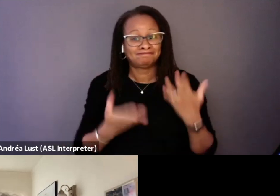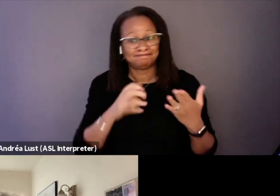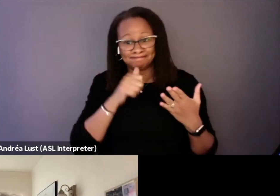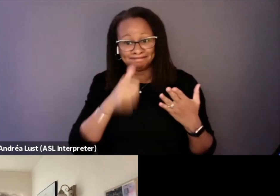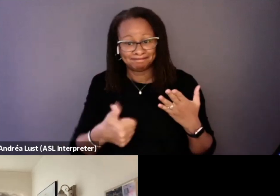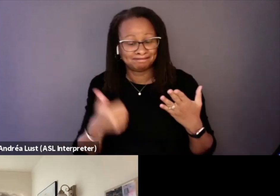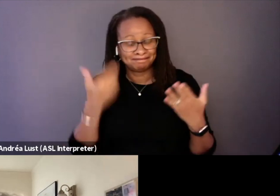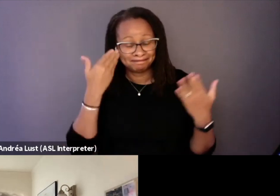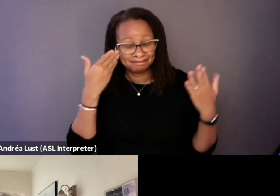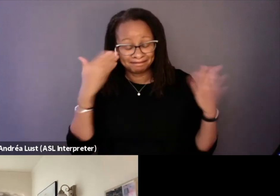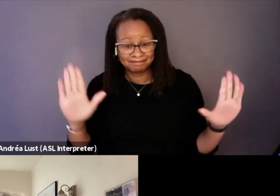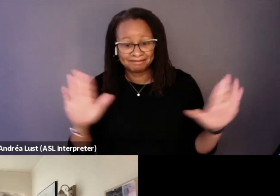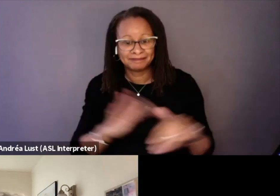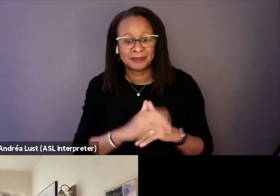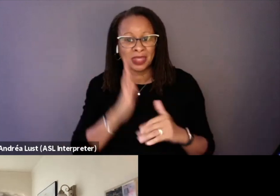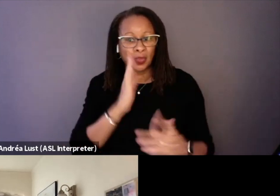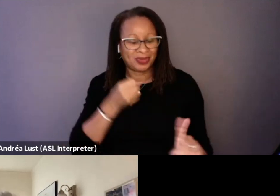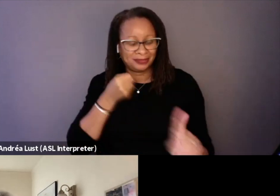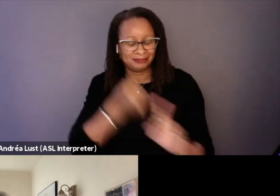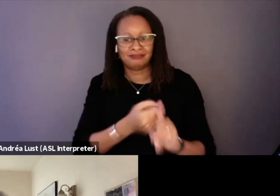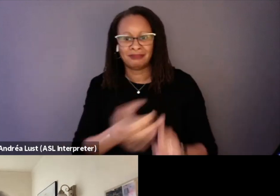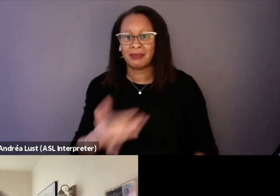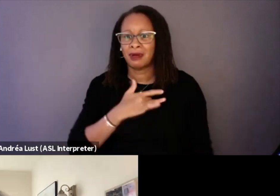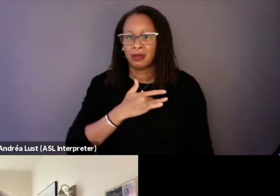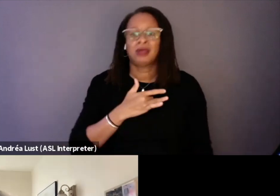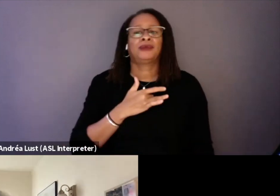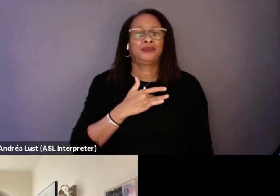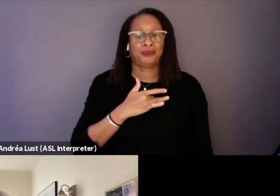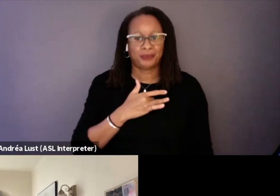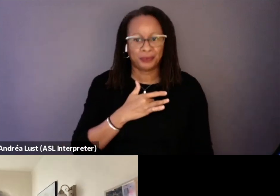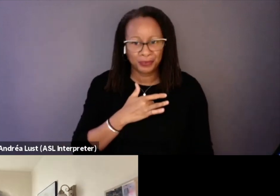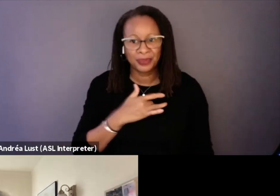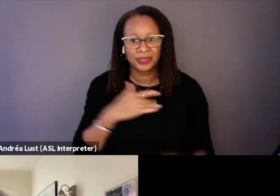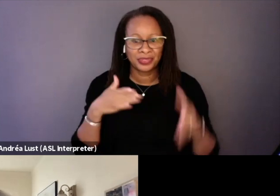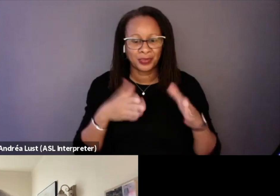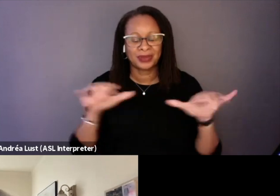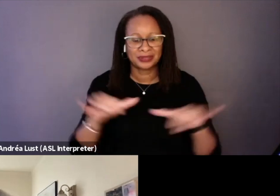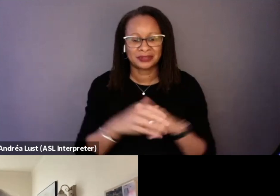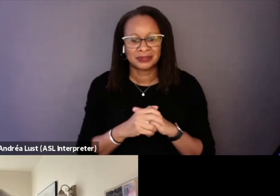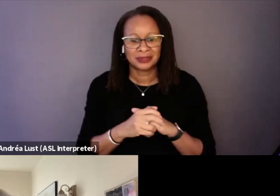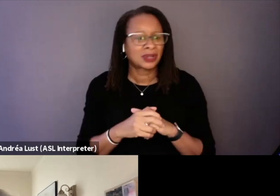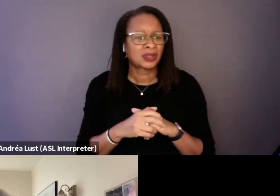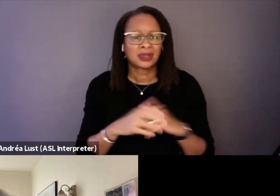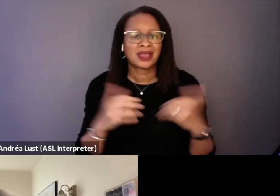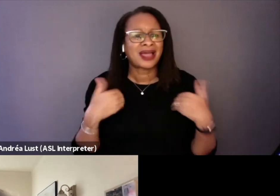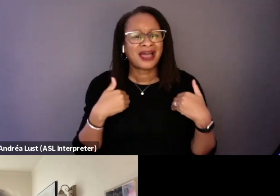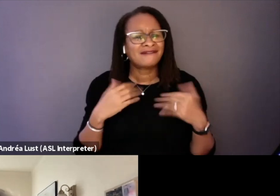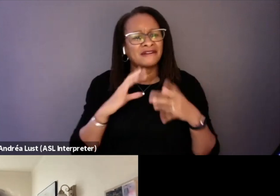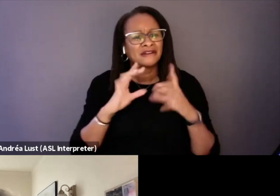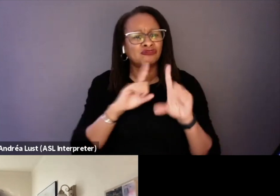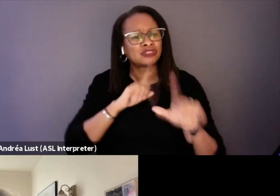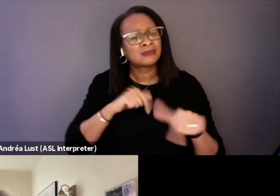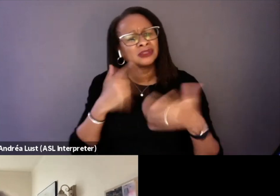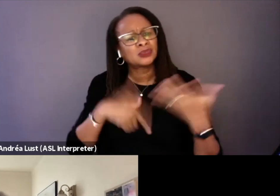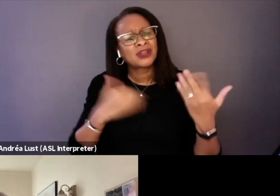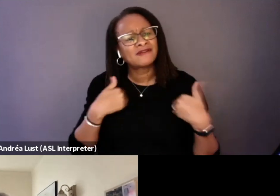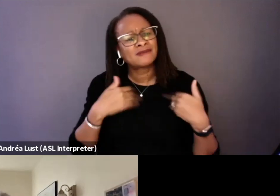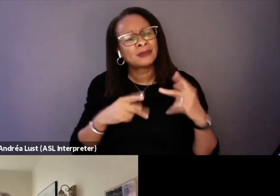it would hit people the way it did. What have people told you? What have people said to you?